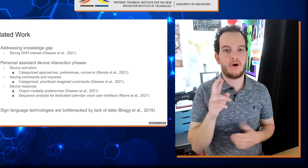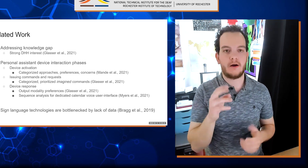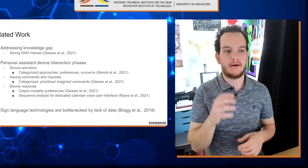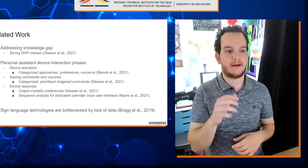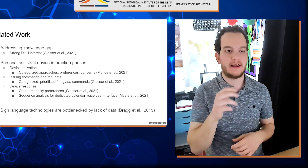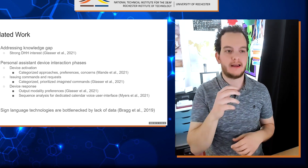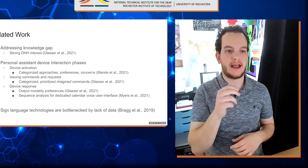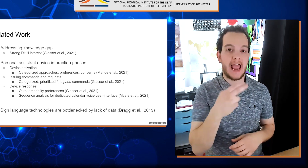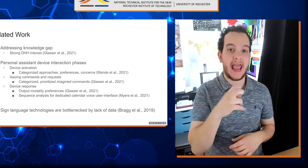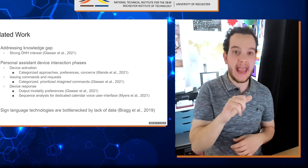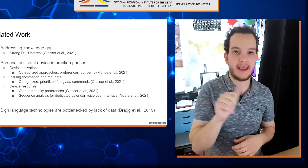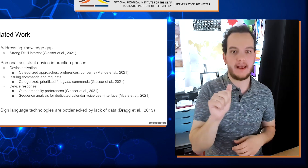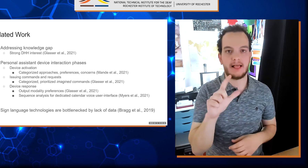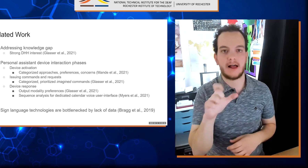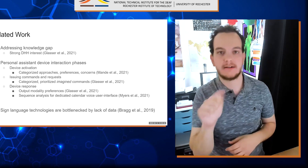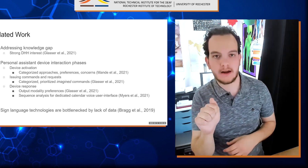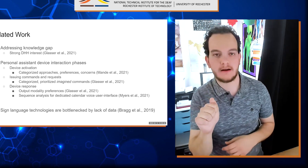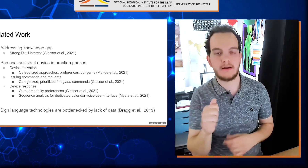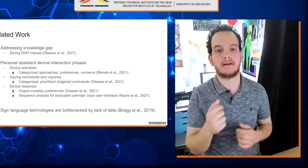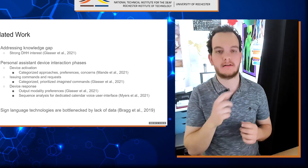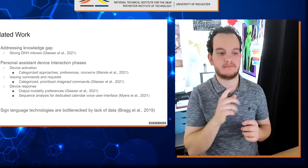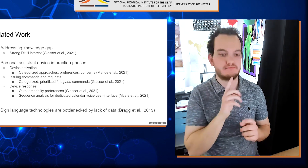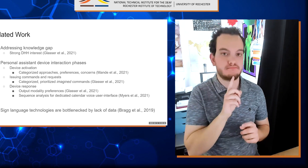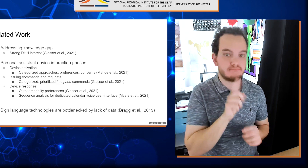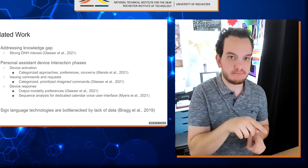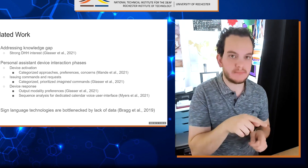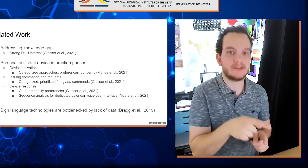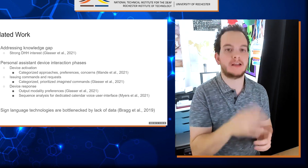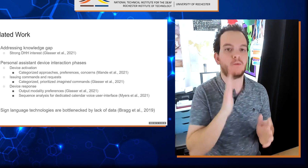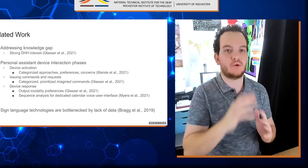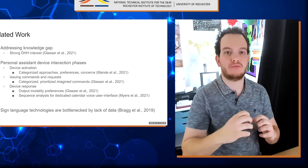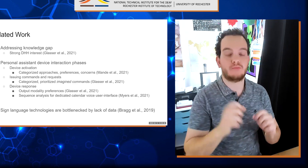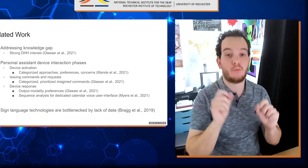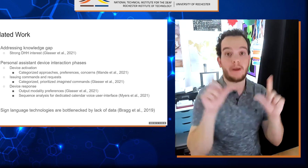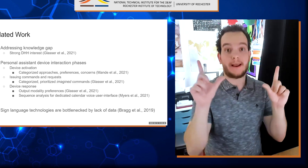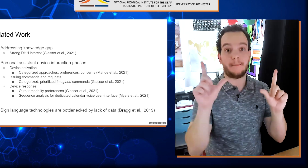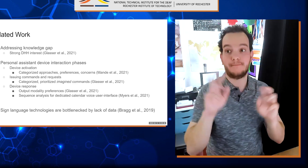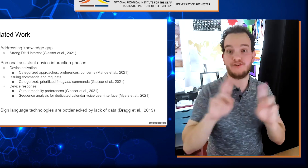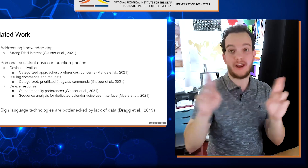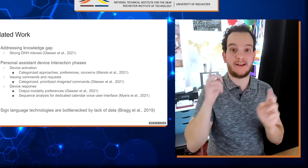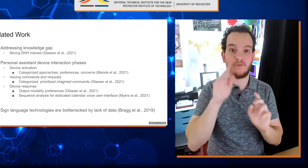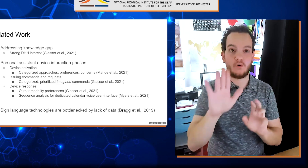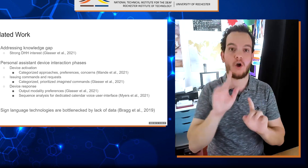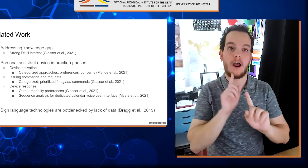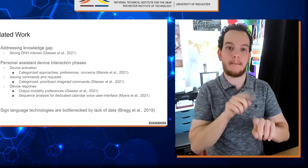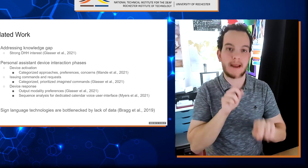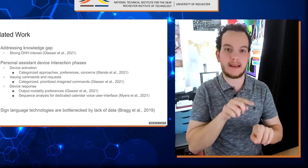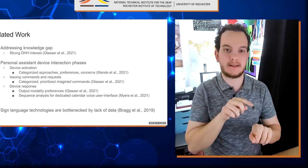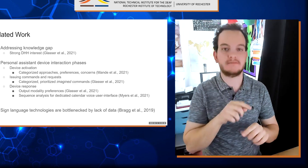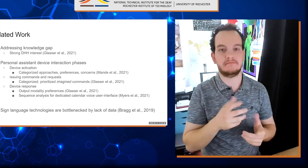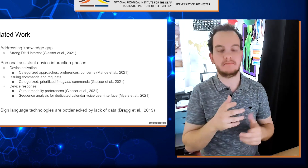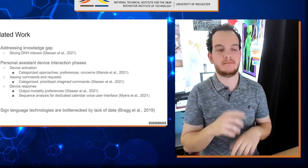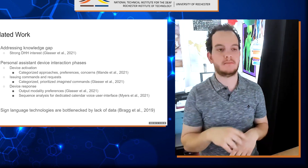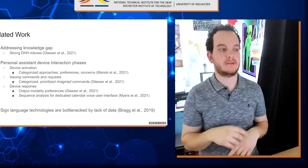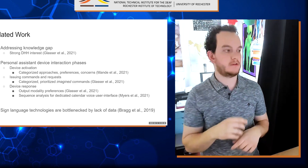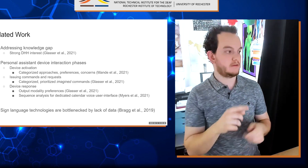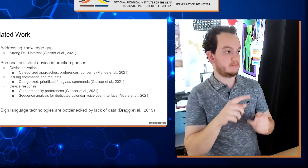"Hey, Google," or, "Hey, Alexa." And that will wake up the personal assistant device